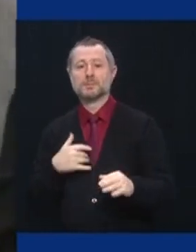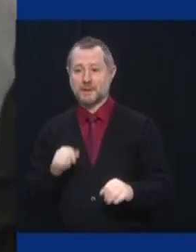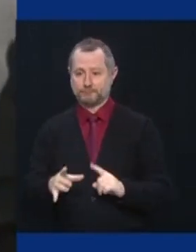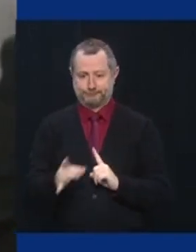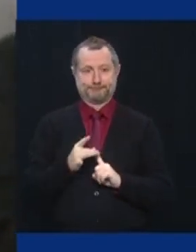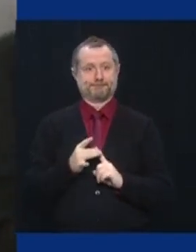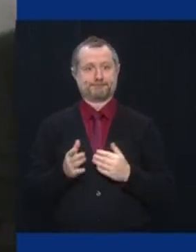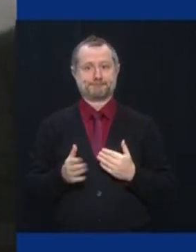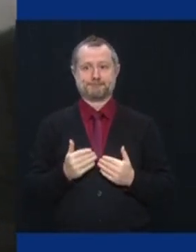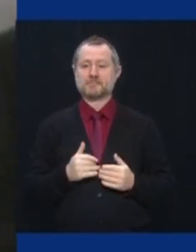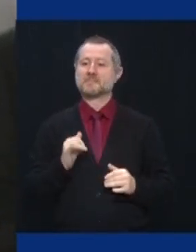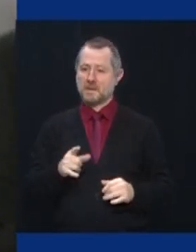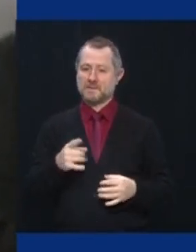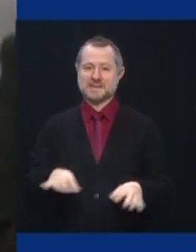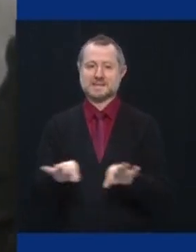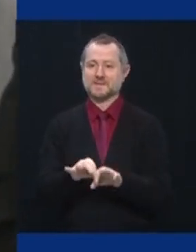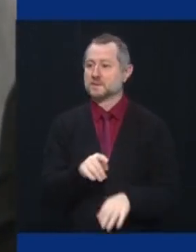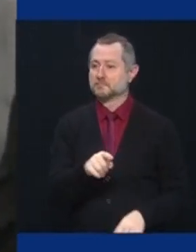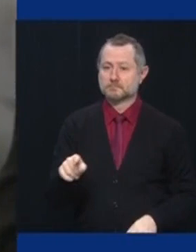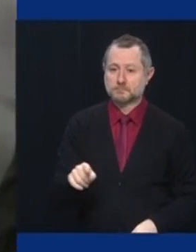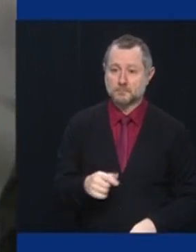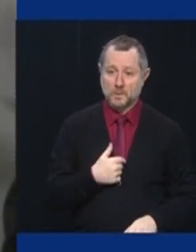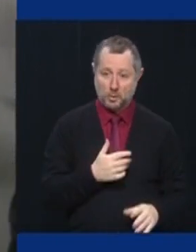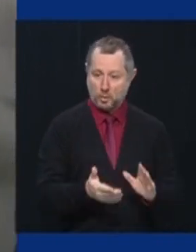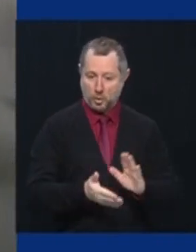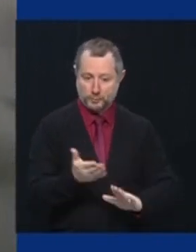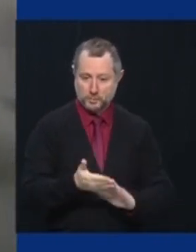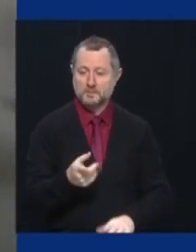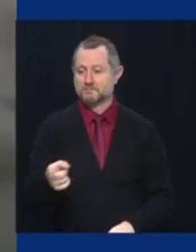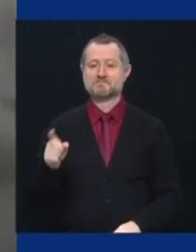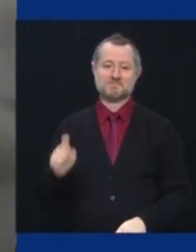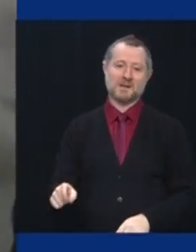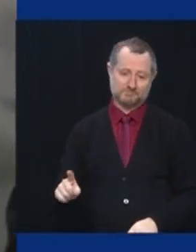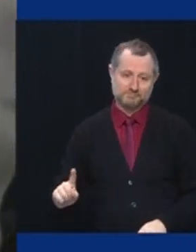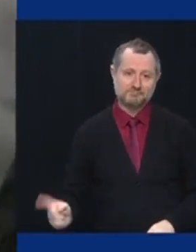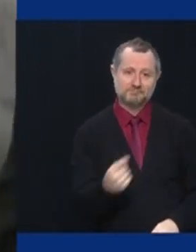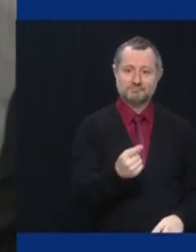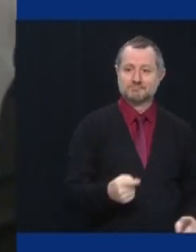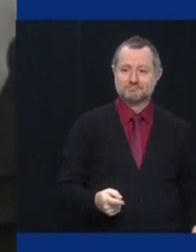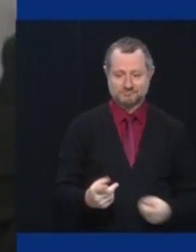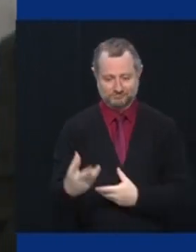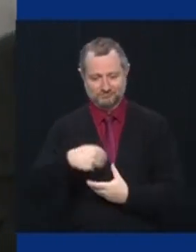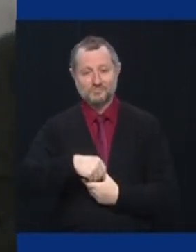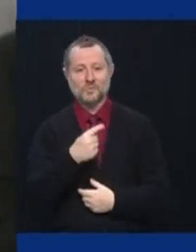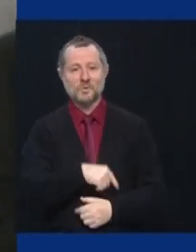PUTTING THEMSELVES IN A POSSIBLE POSITION OF EXPOSURE. THEY ARE ESSENTIAL FOR US TO